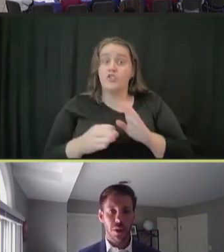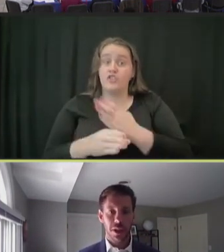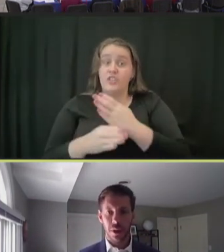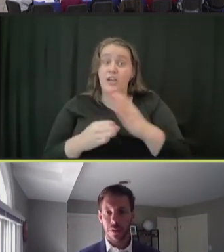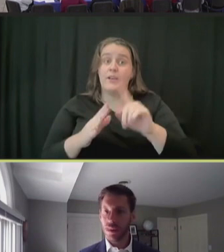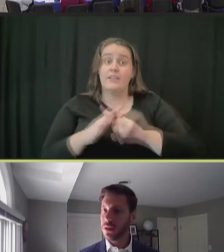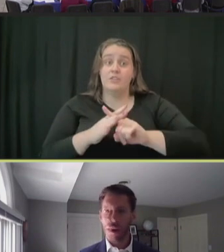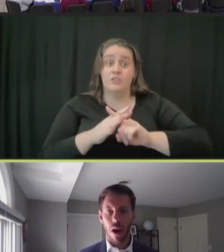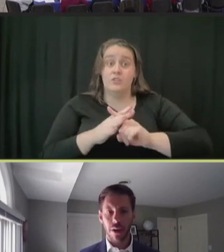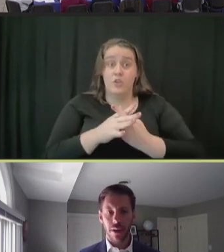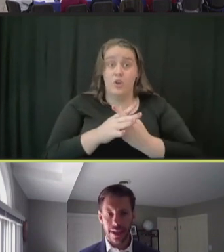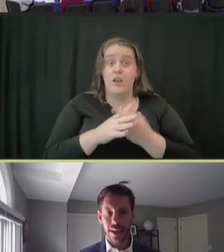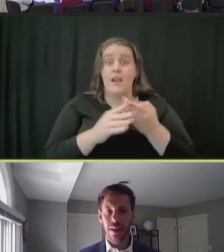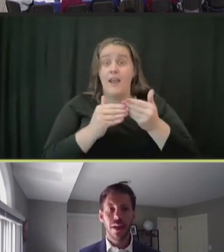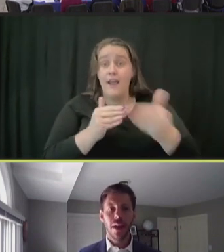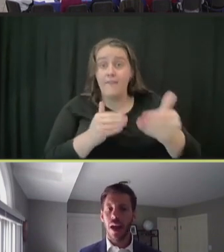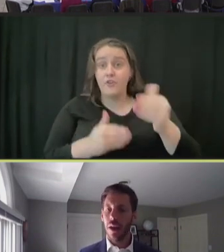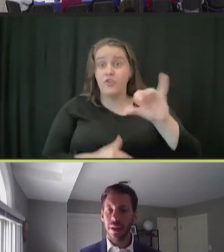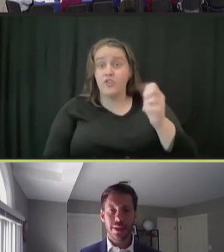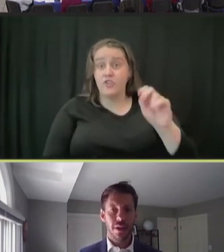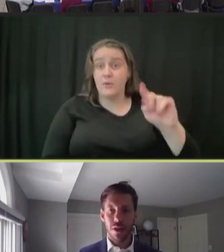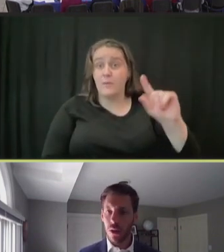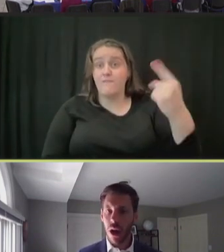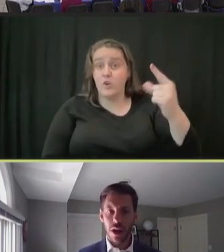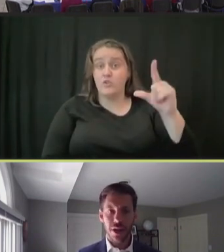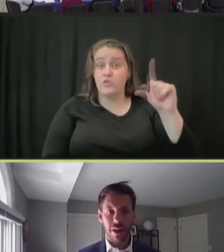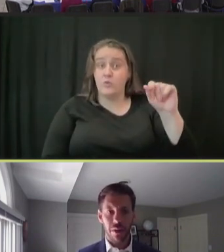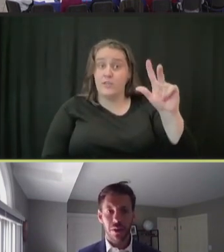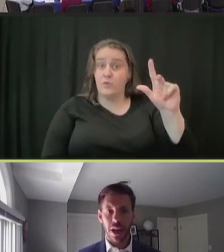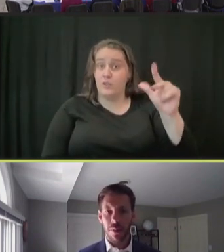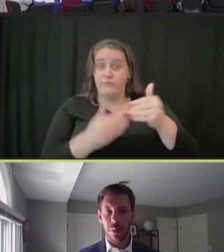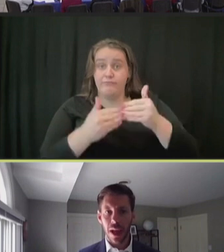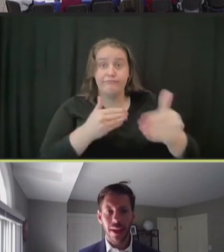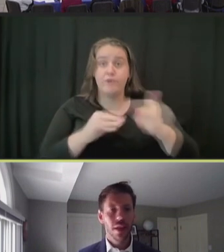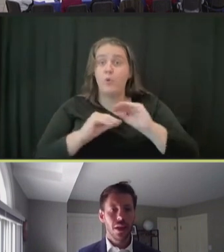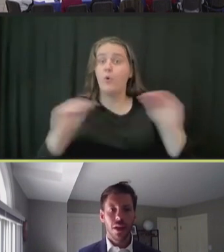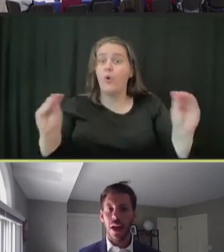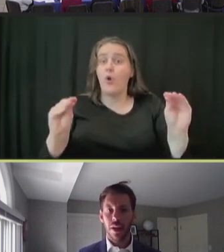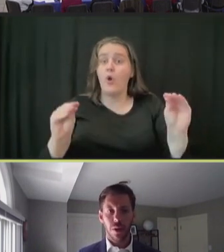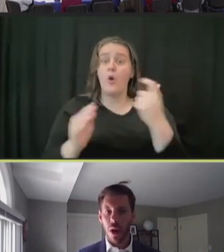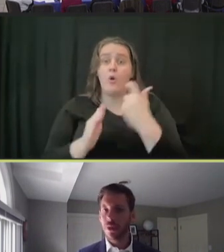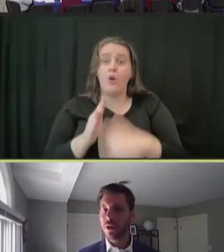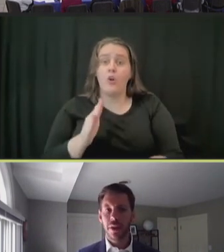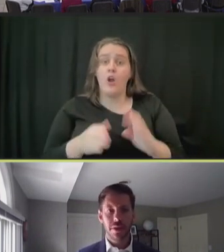2023, so a hard date. They said no cost sharing shall apply, no coinsurance,